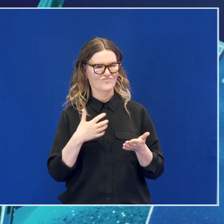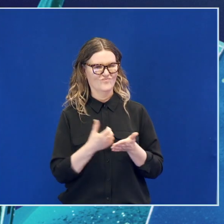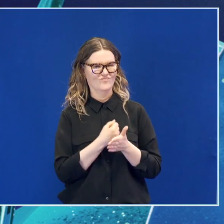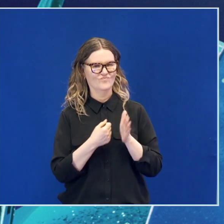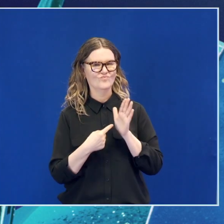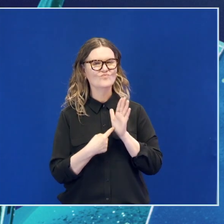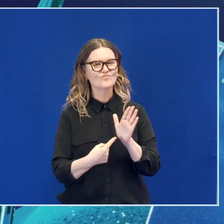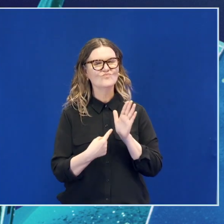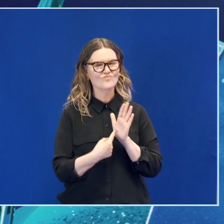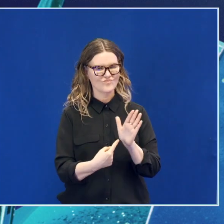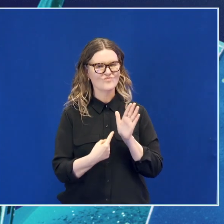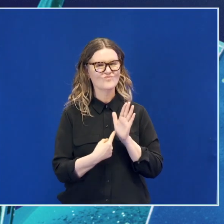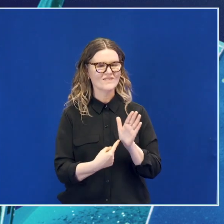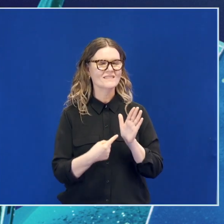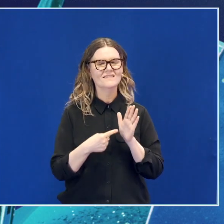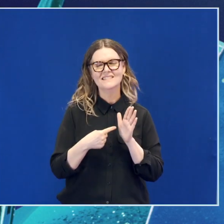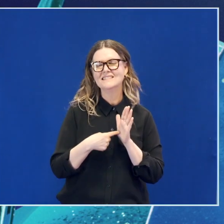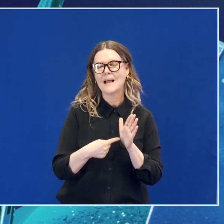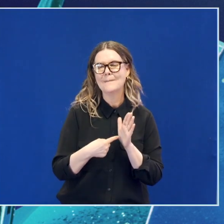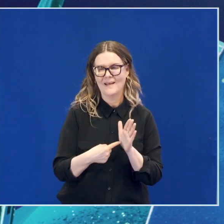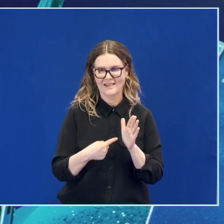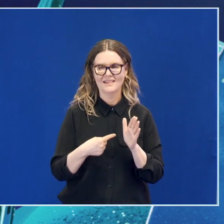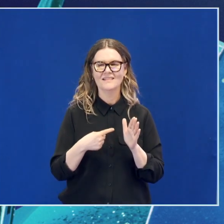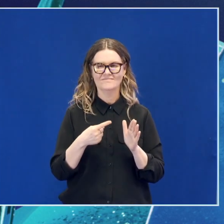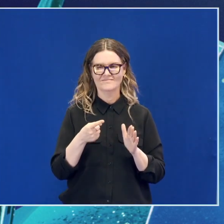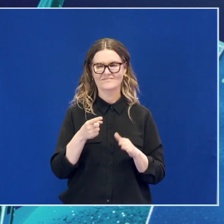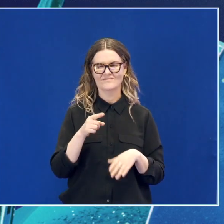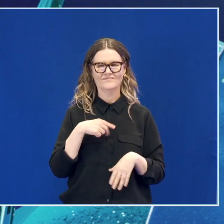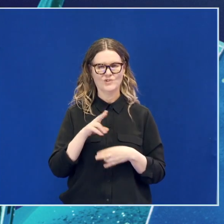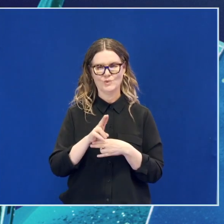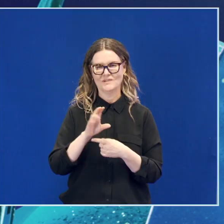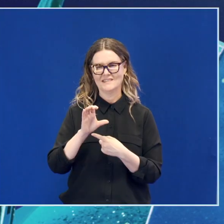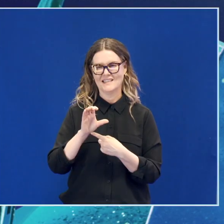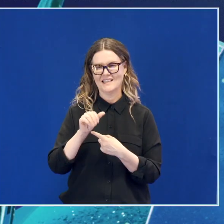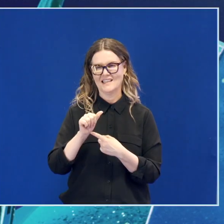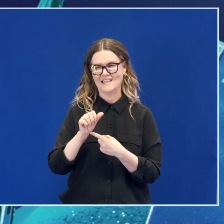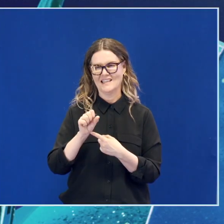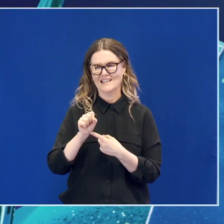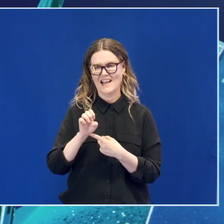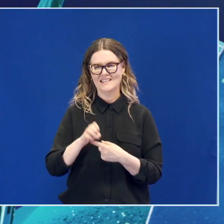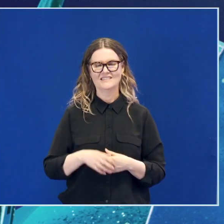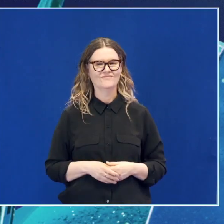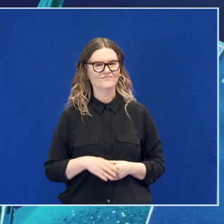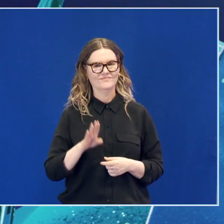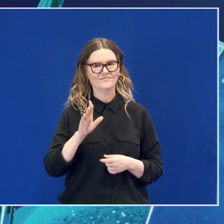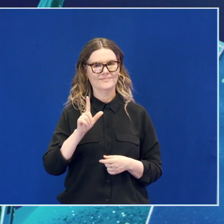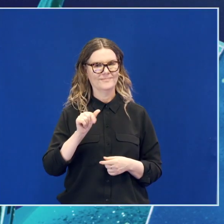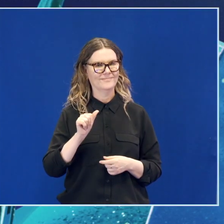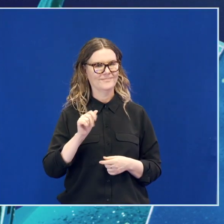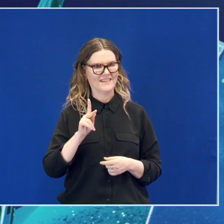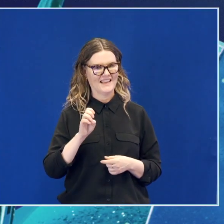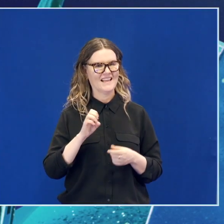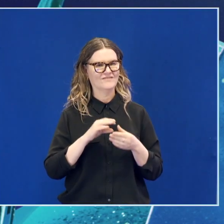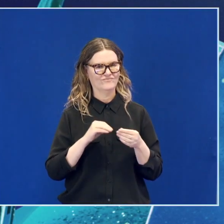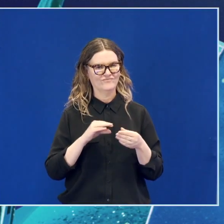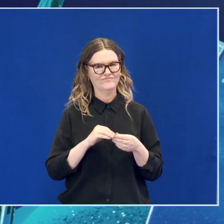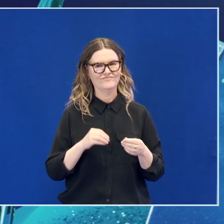And so I'm going to have Blake come on up to the podium. Sorry. Touching the microphone.